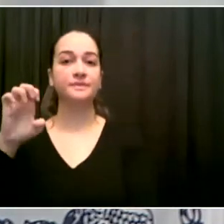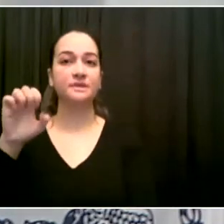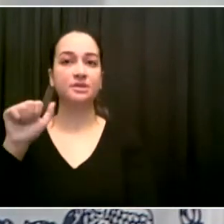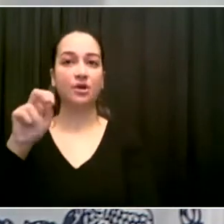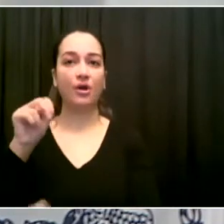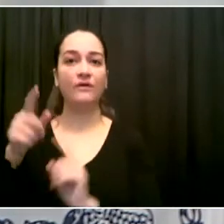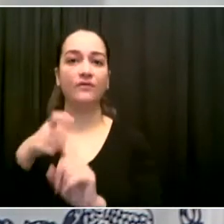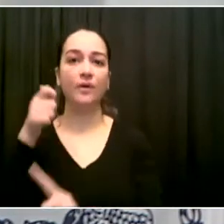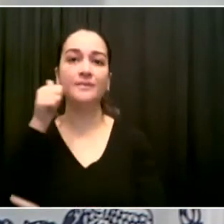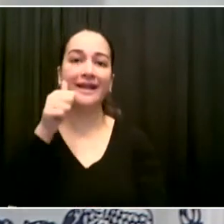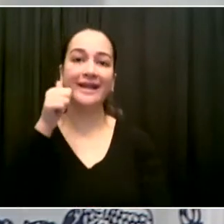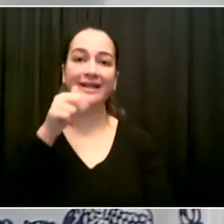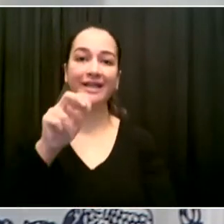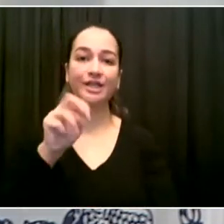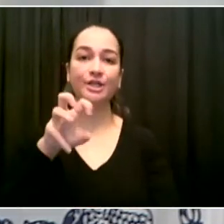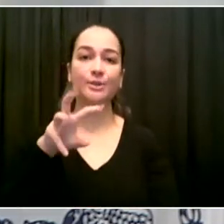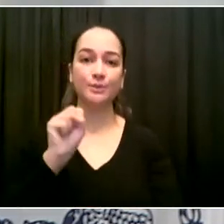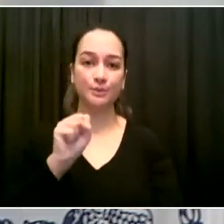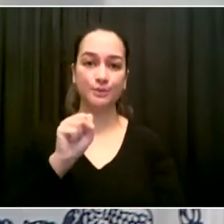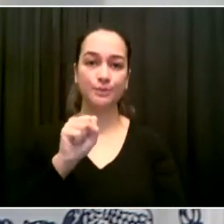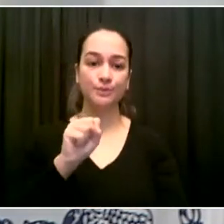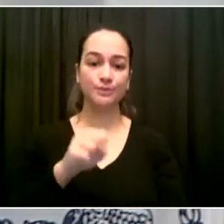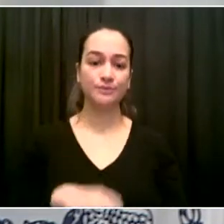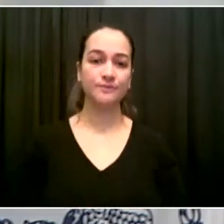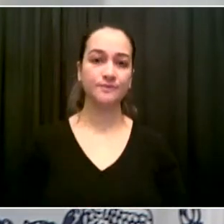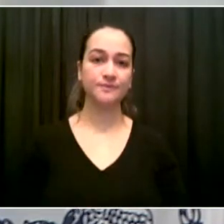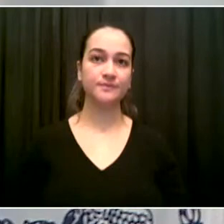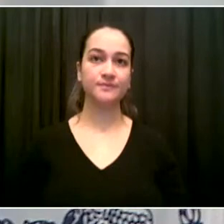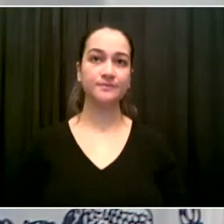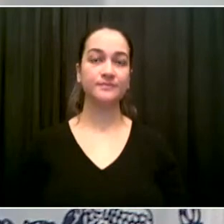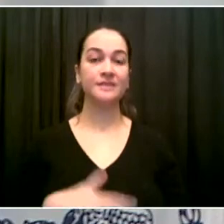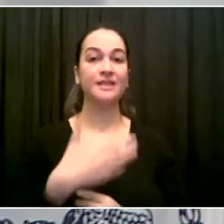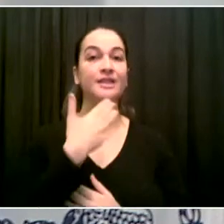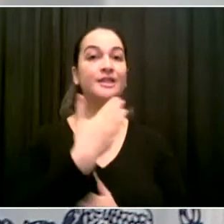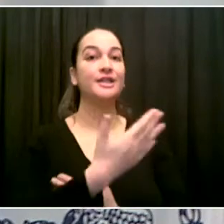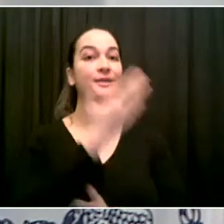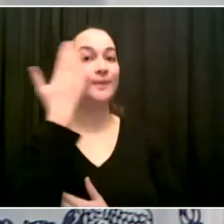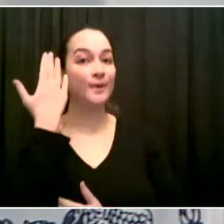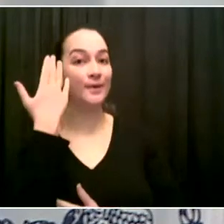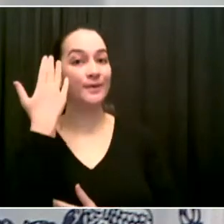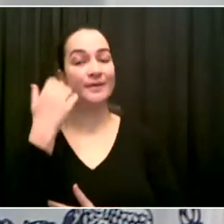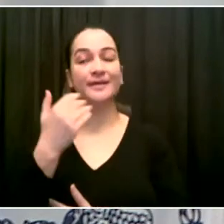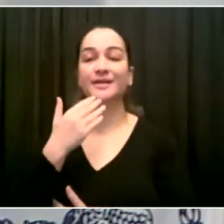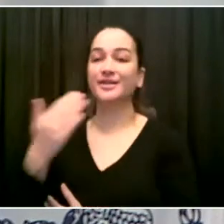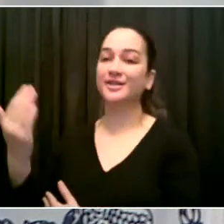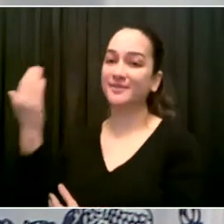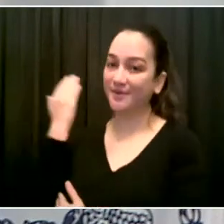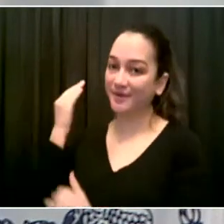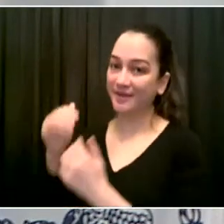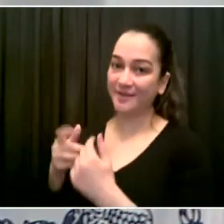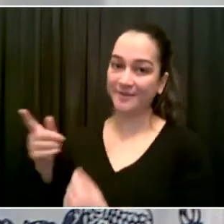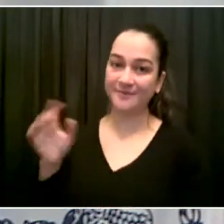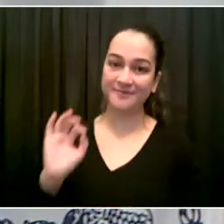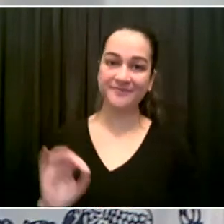SITE. NEXT IS SHANT FROM THE DAILY